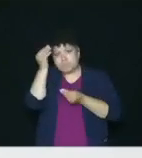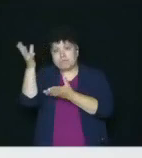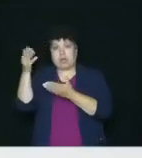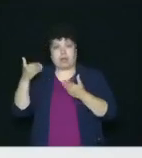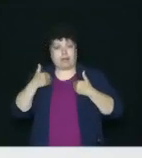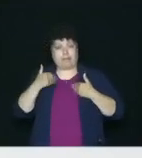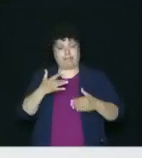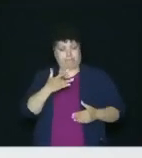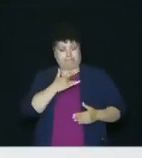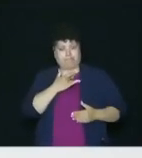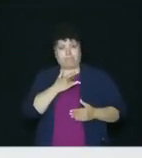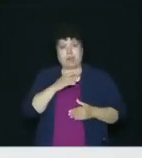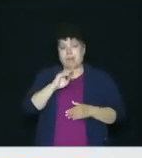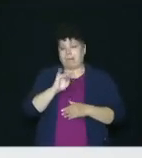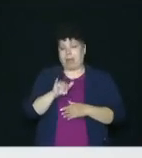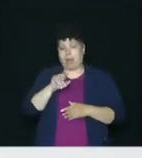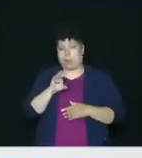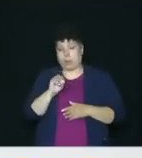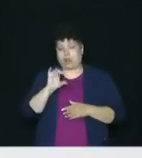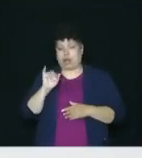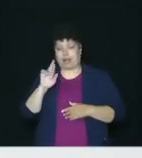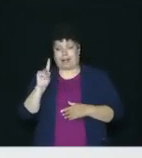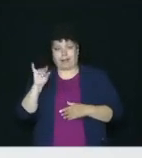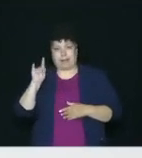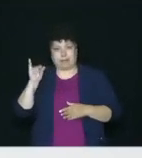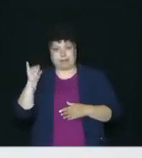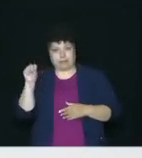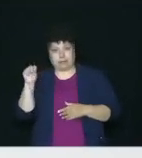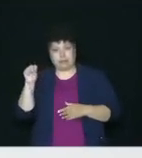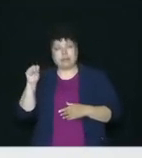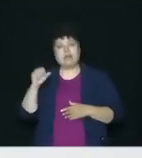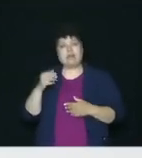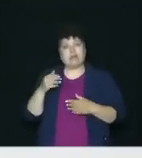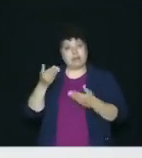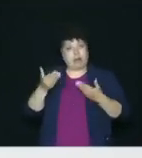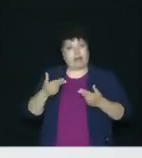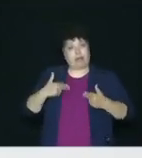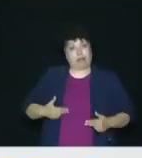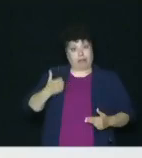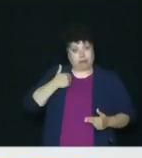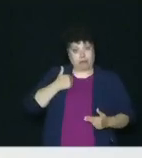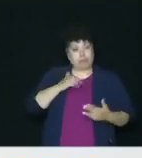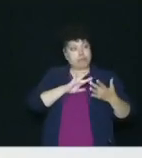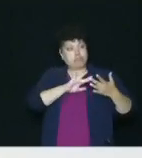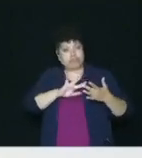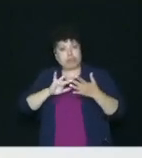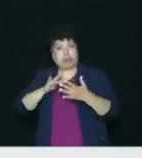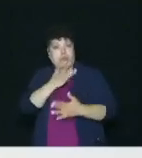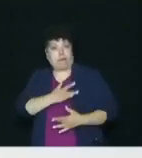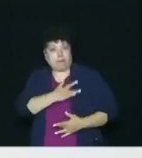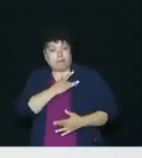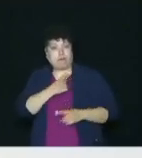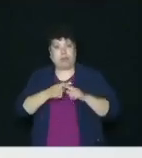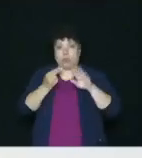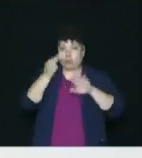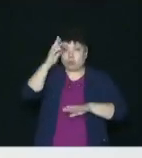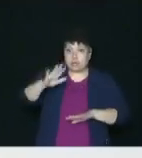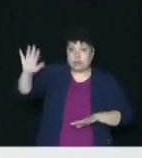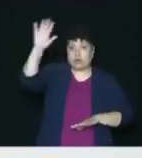MANUFACTURER TO CLOSELY FOLLOW ANY POSSIBLE PROBLEMS INCLUDING